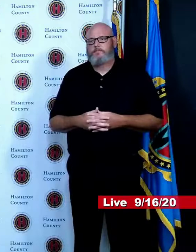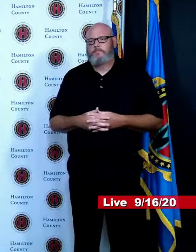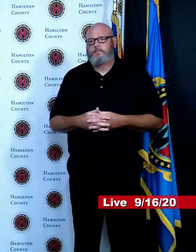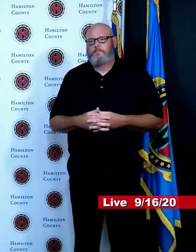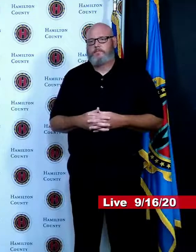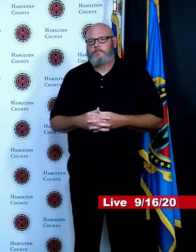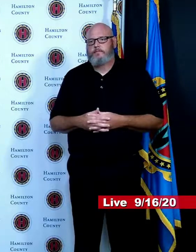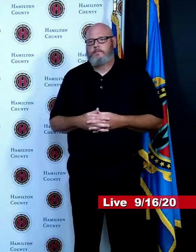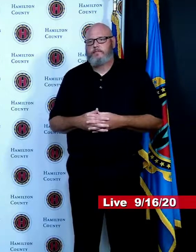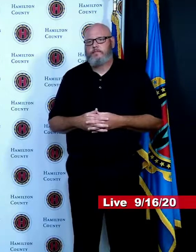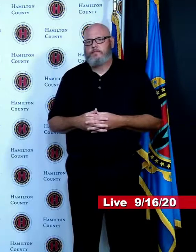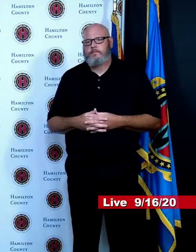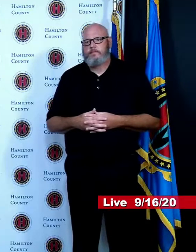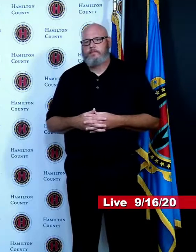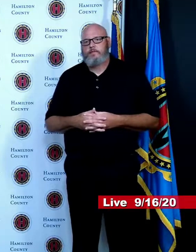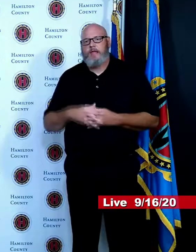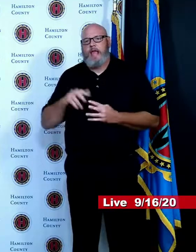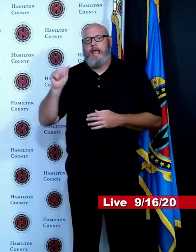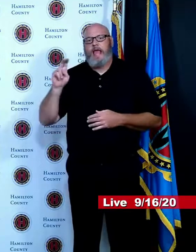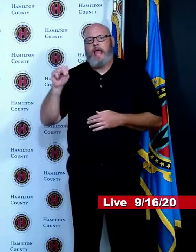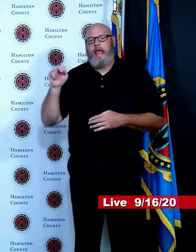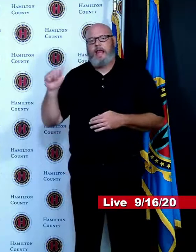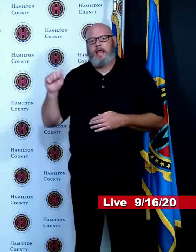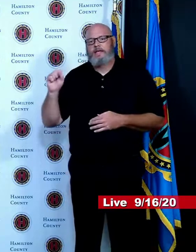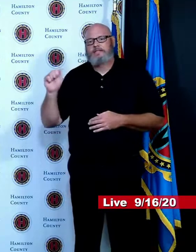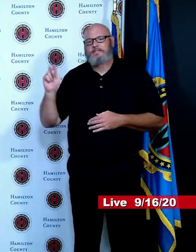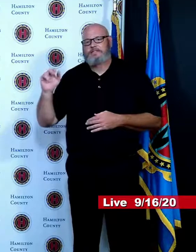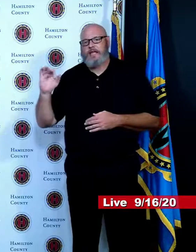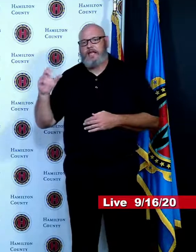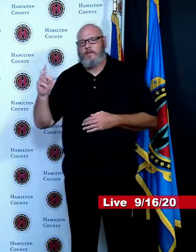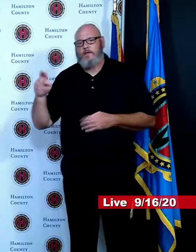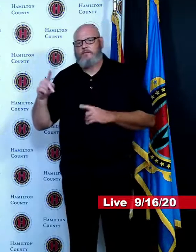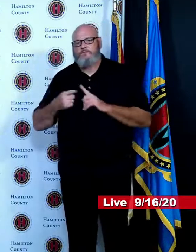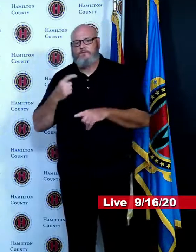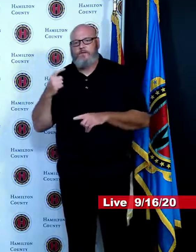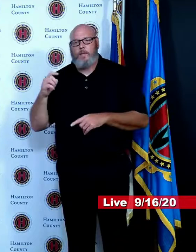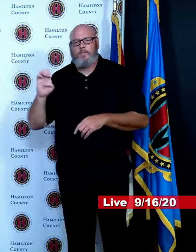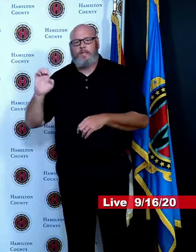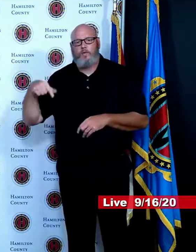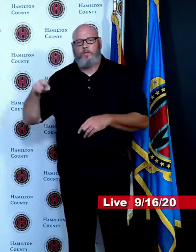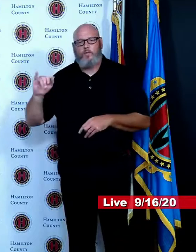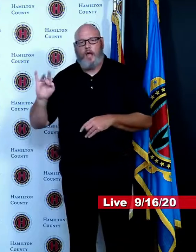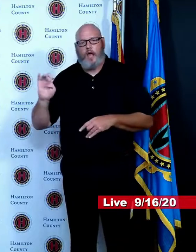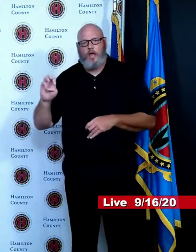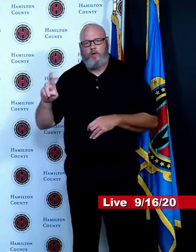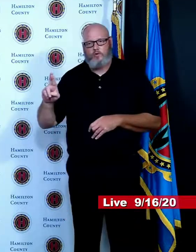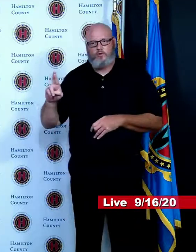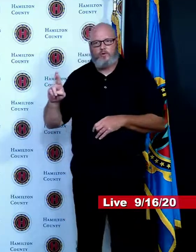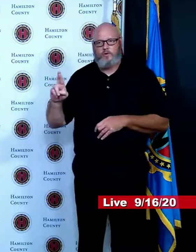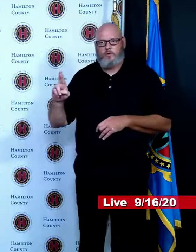Saker from the Enquirer not quite sure and who would you like your question